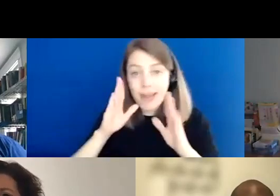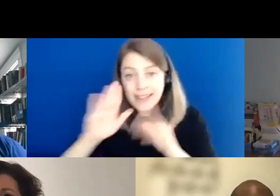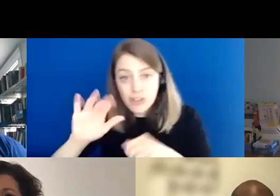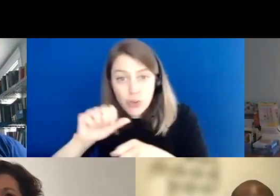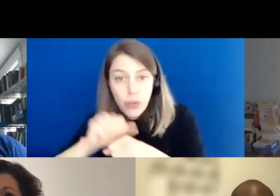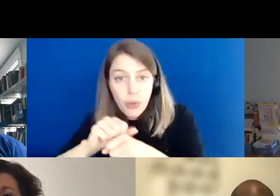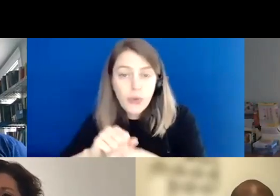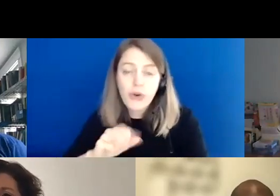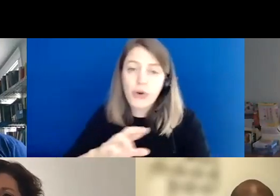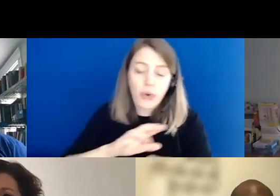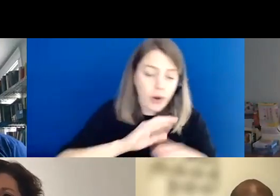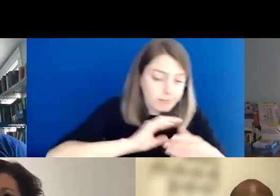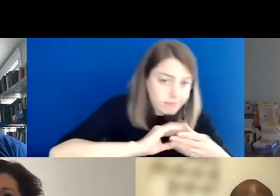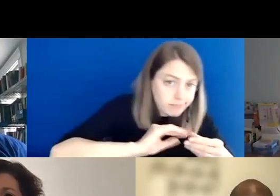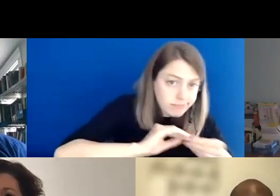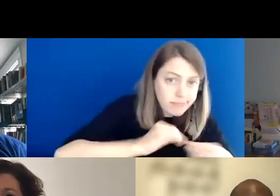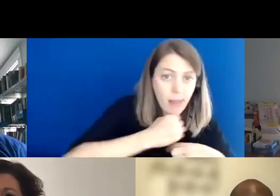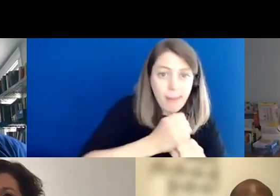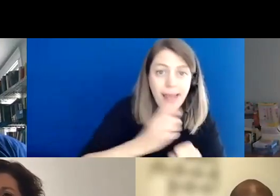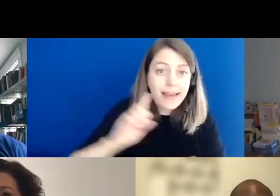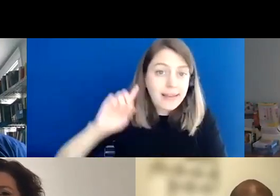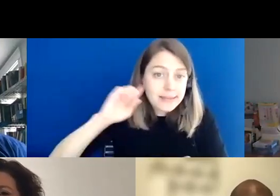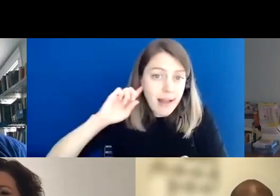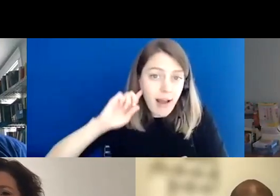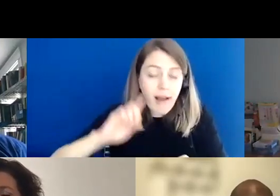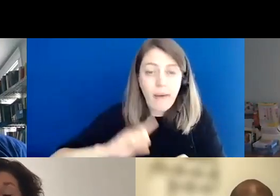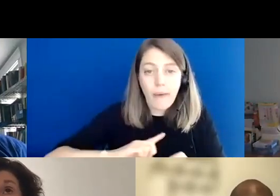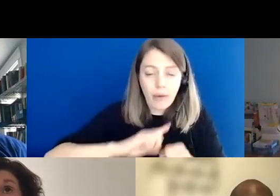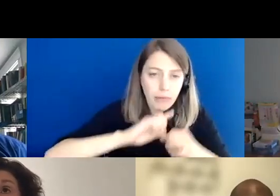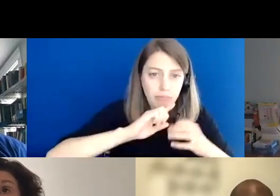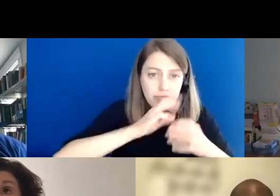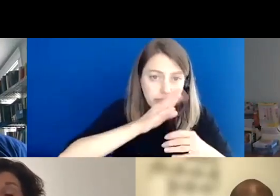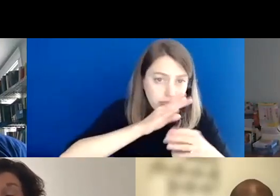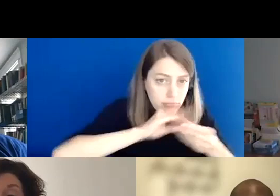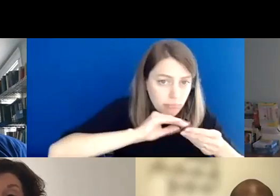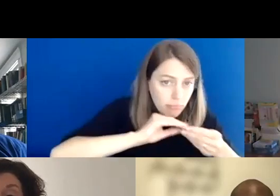or any number of things that most people would